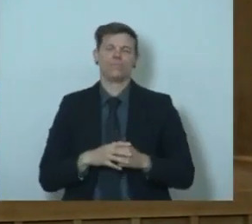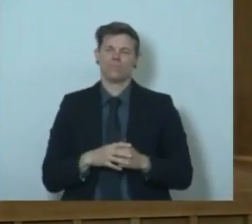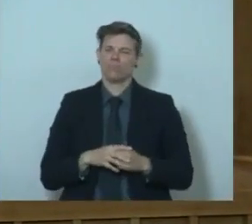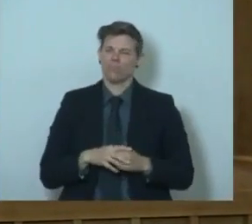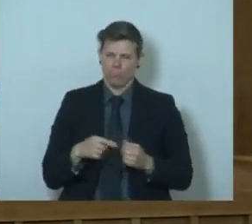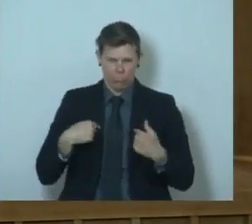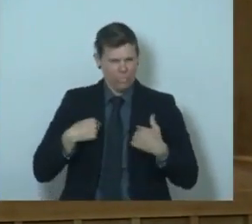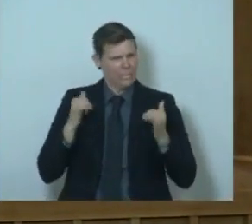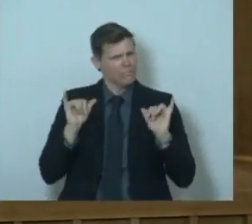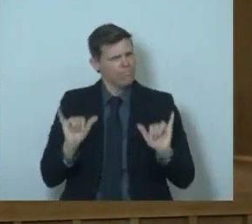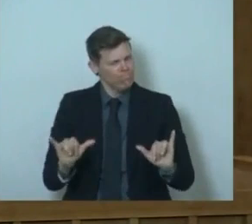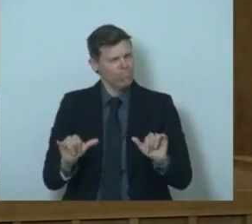GOOD AFTERNOON.